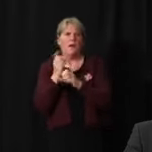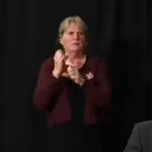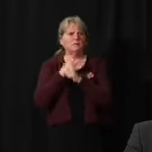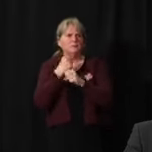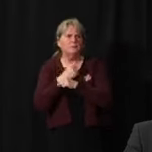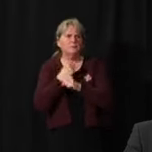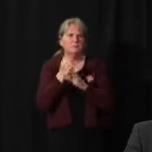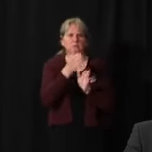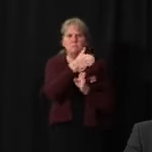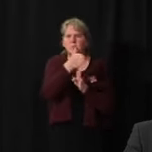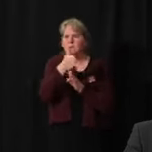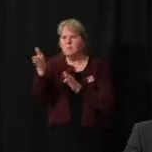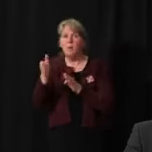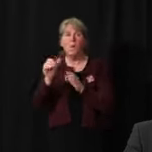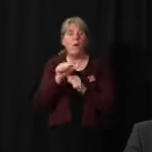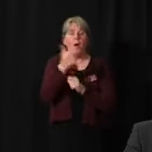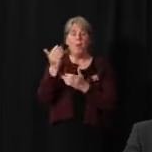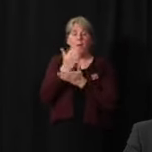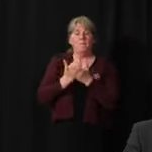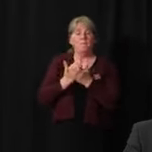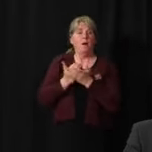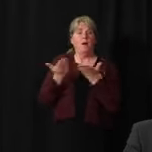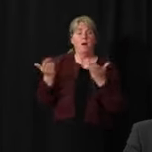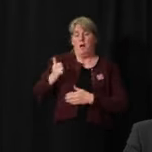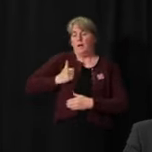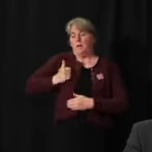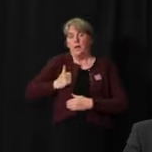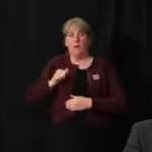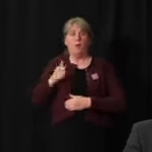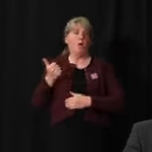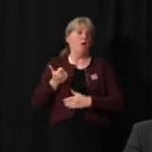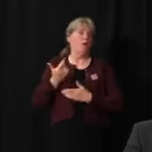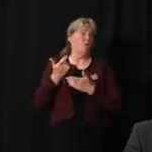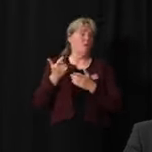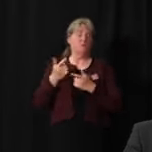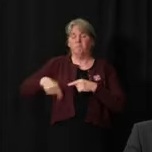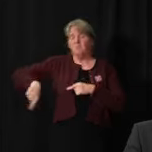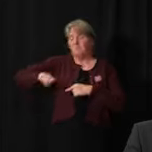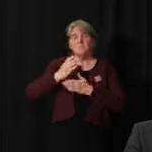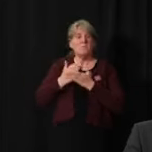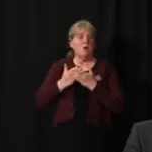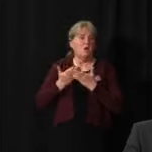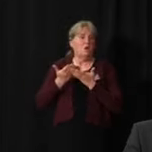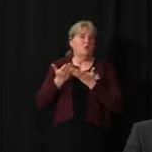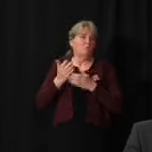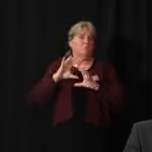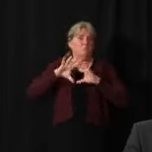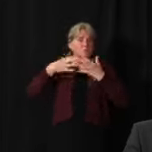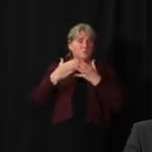In our case, those experts might be in another jurisdiction, especially our larger jurisdiction that has that